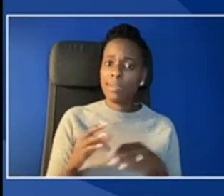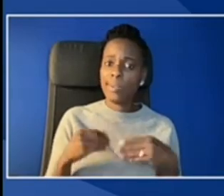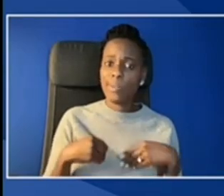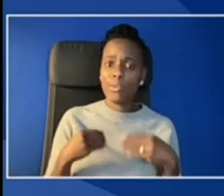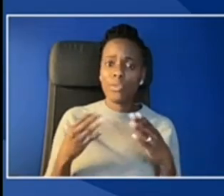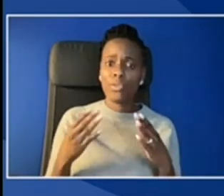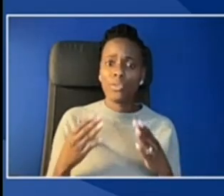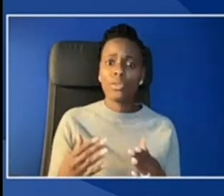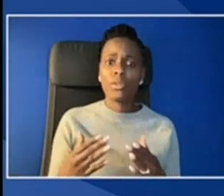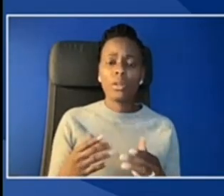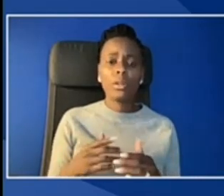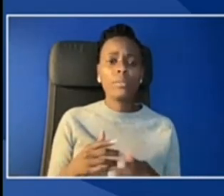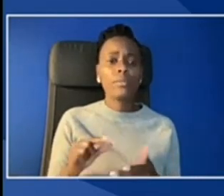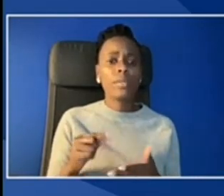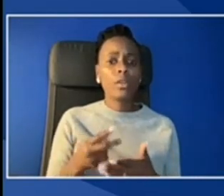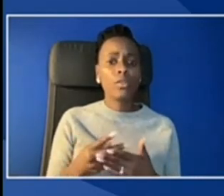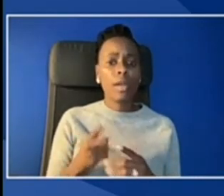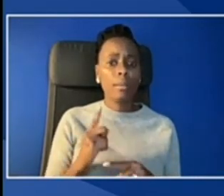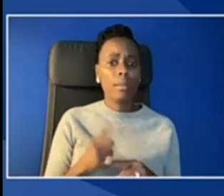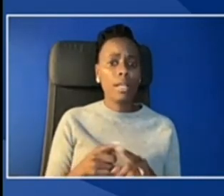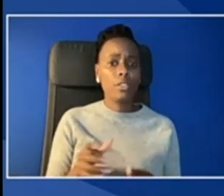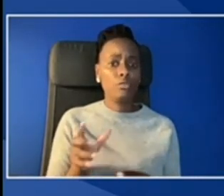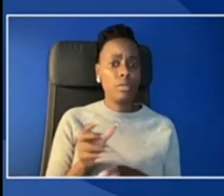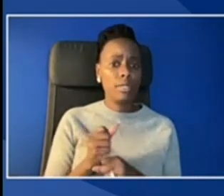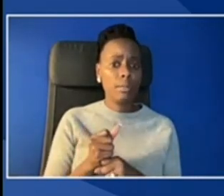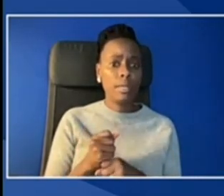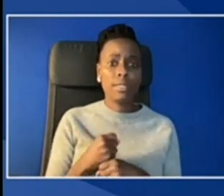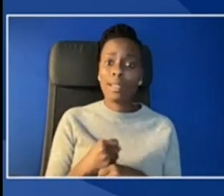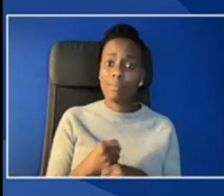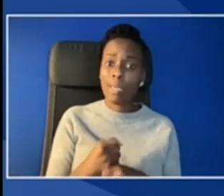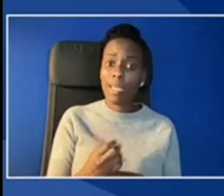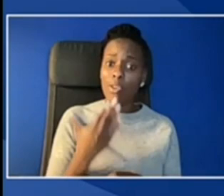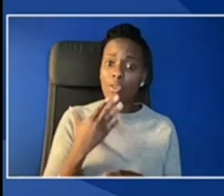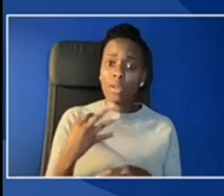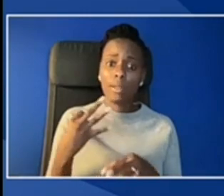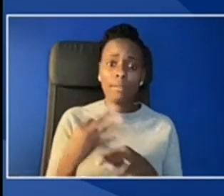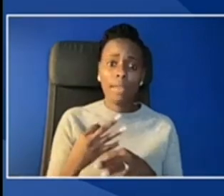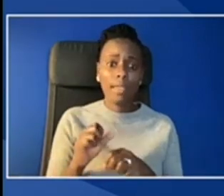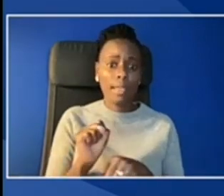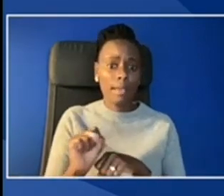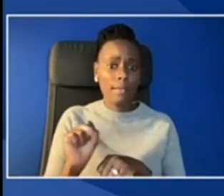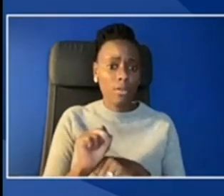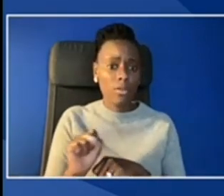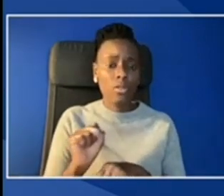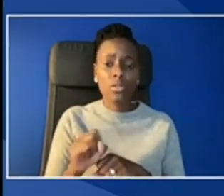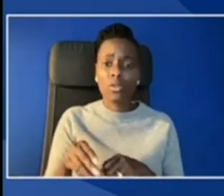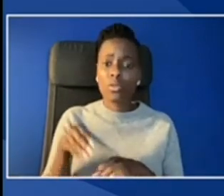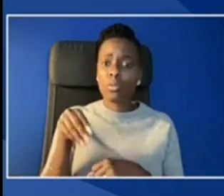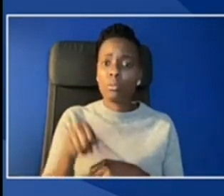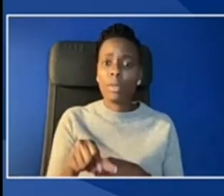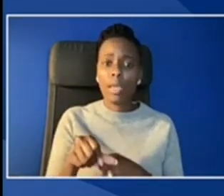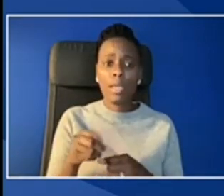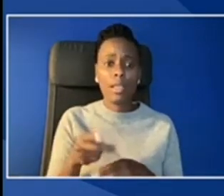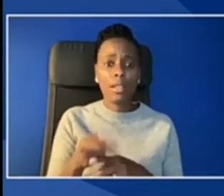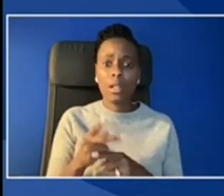PLUS recipients who have actually made good faith efforts to pay their loans back. And I just don't see that the system